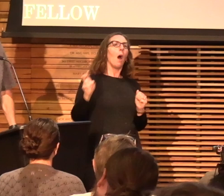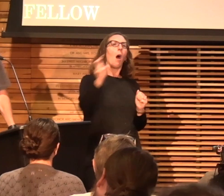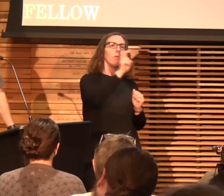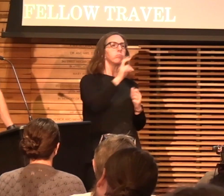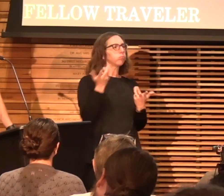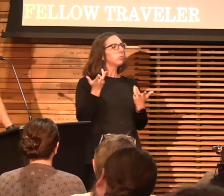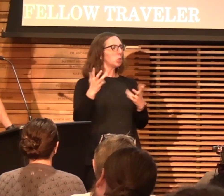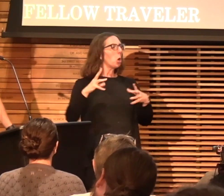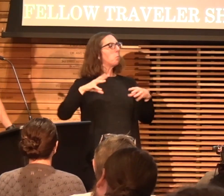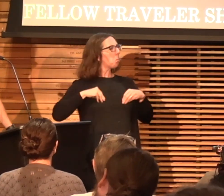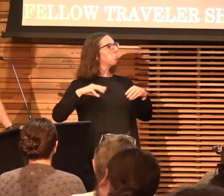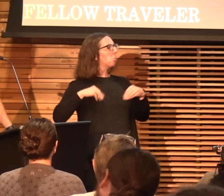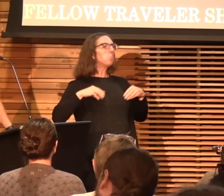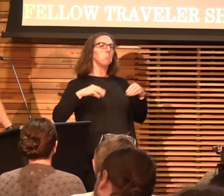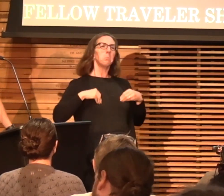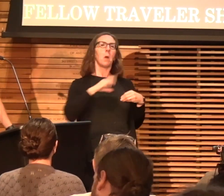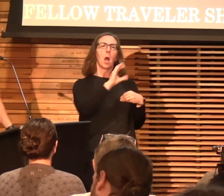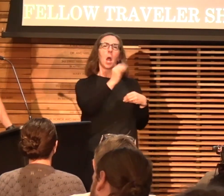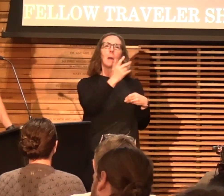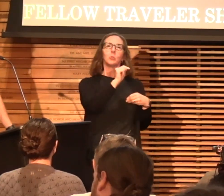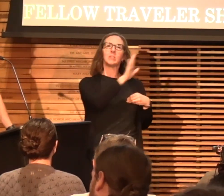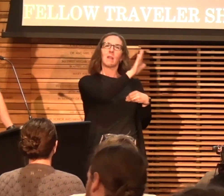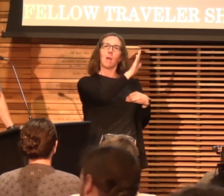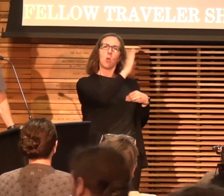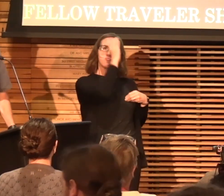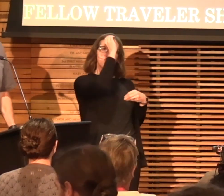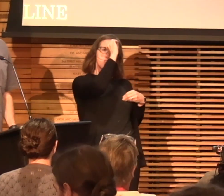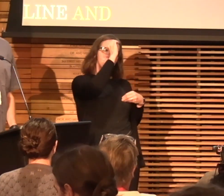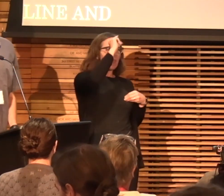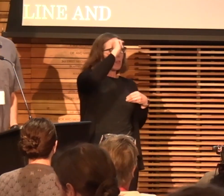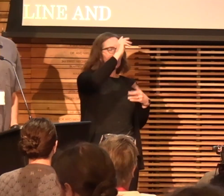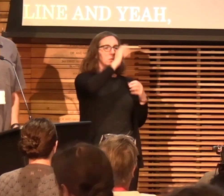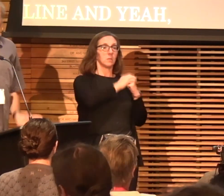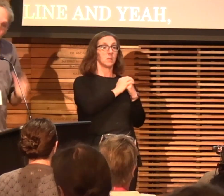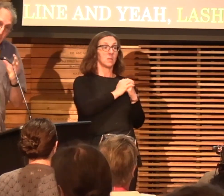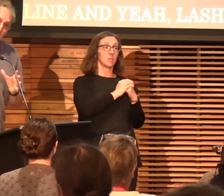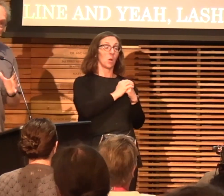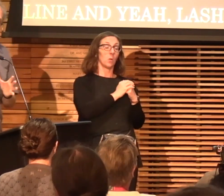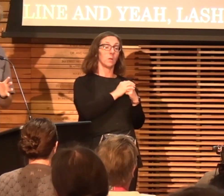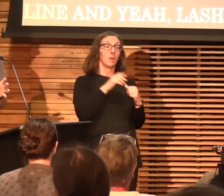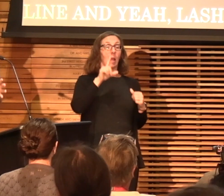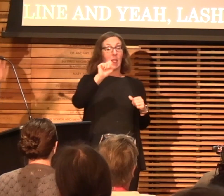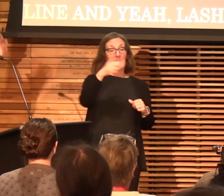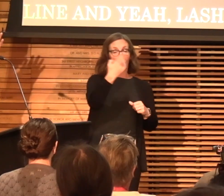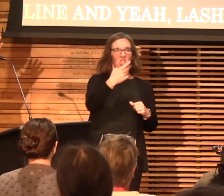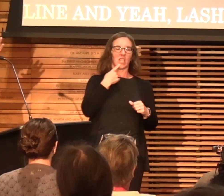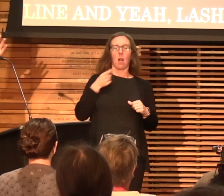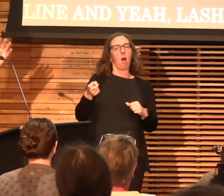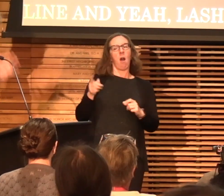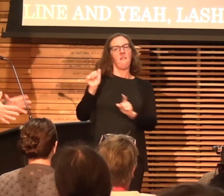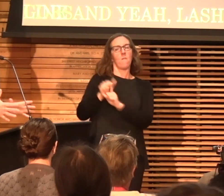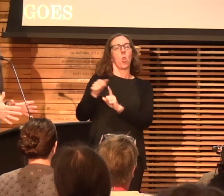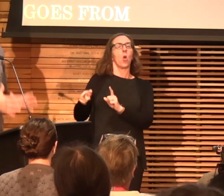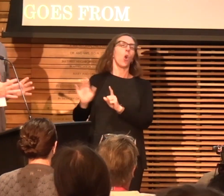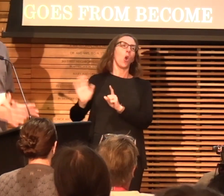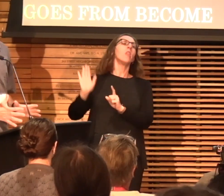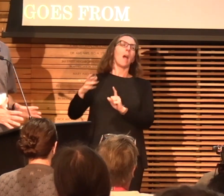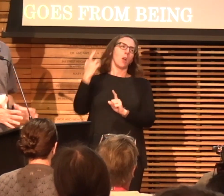and yet Lash says she's duped. So Lash goes from being one of the most prominent socialists